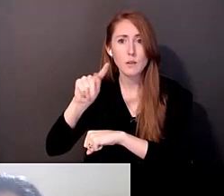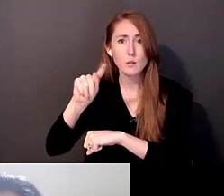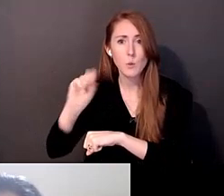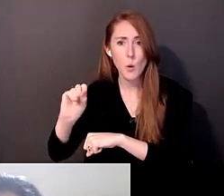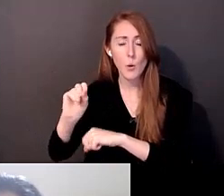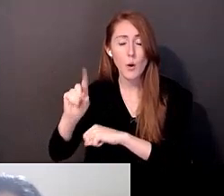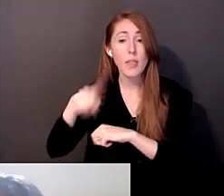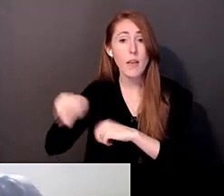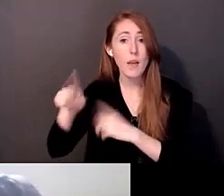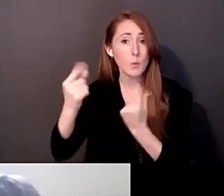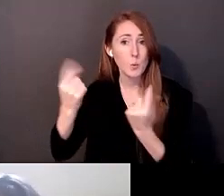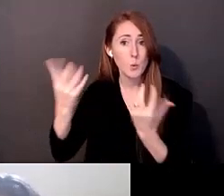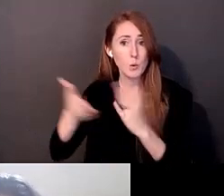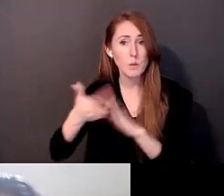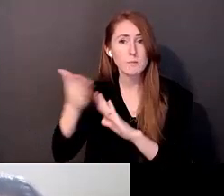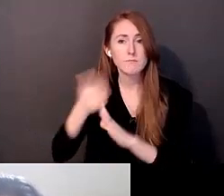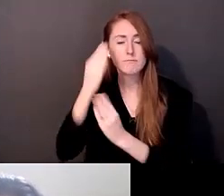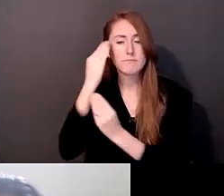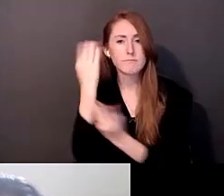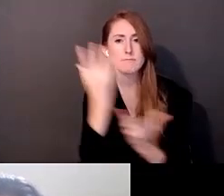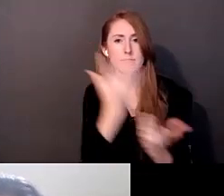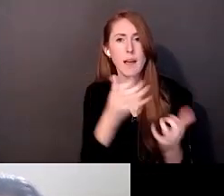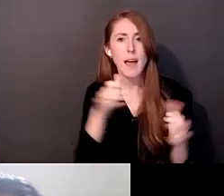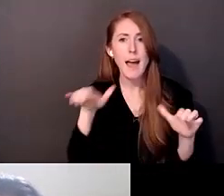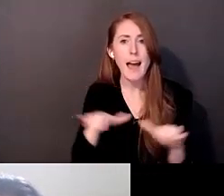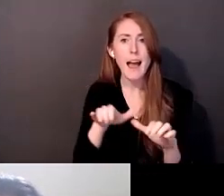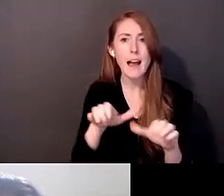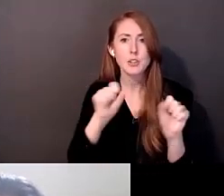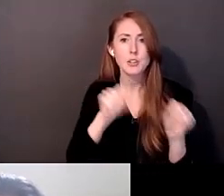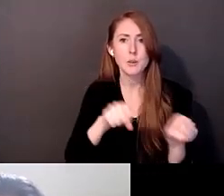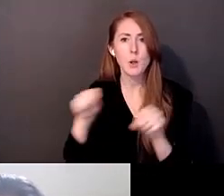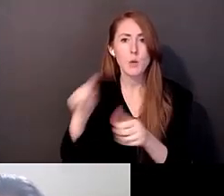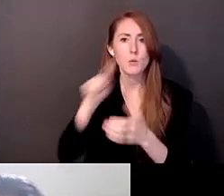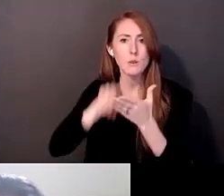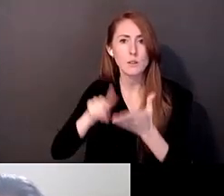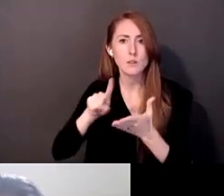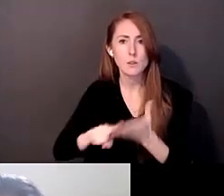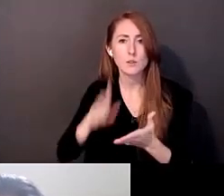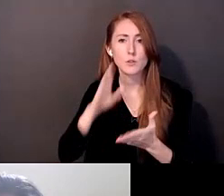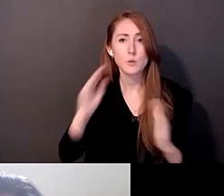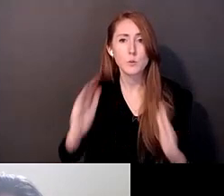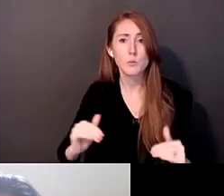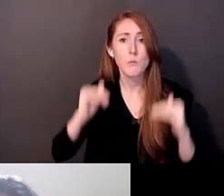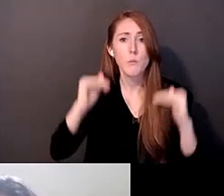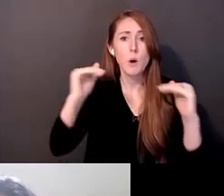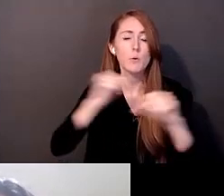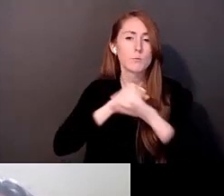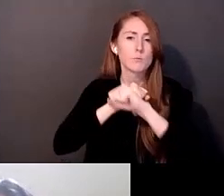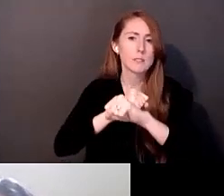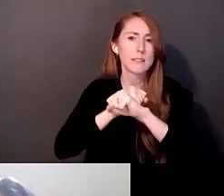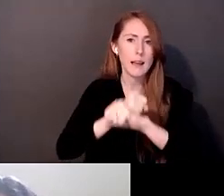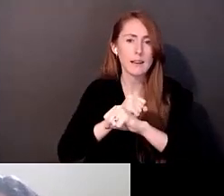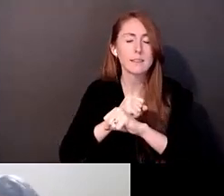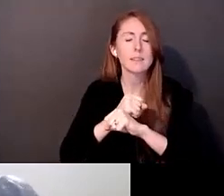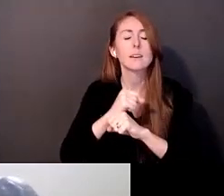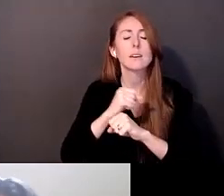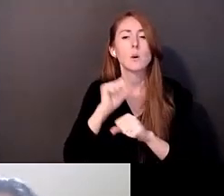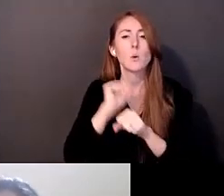actionable research to promote, protect, and improve the health and safety of working people. Sabrina, are you ready?